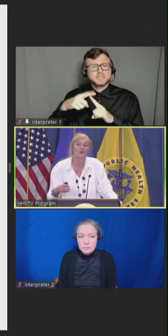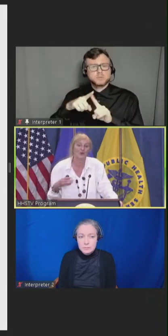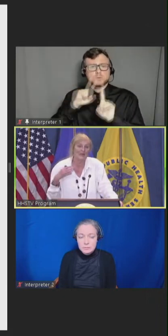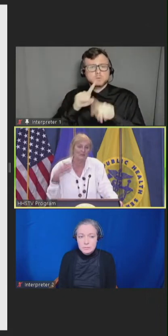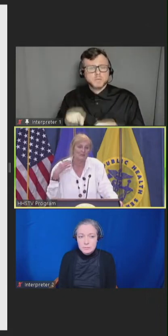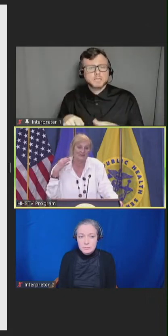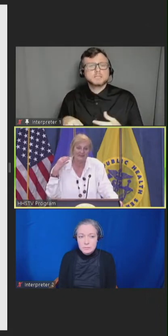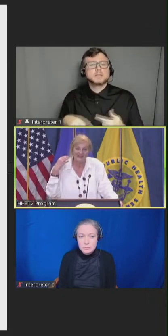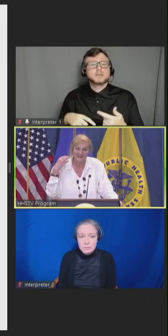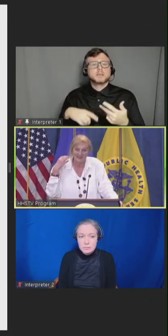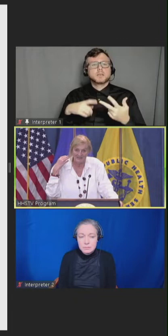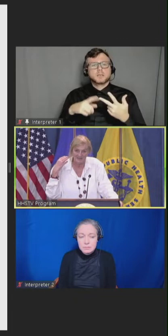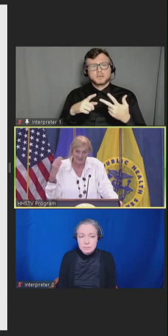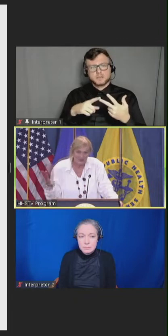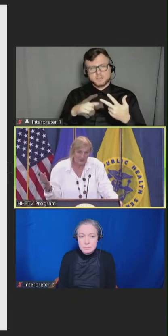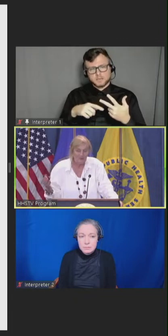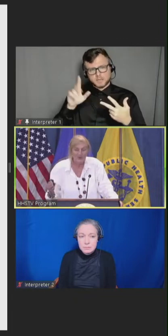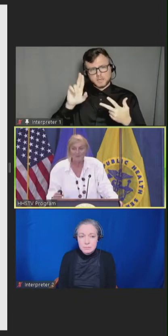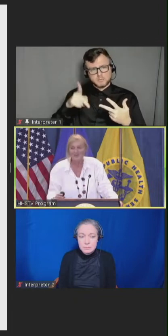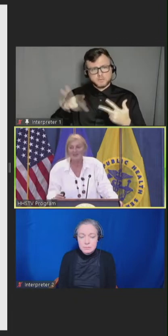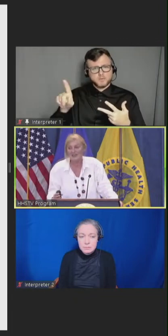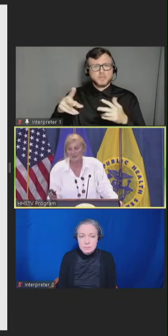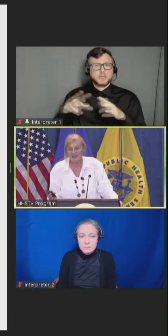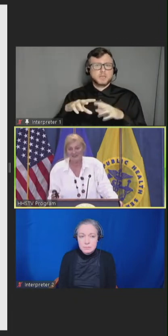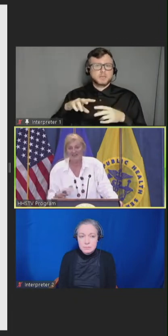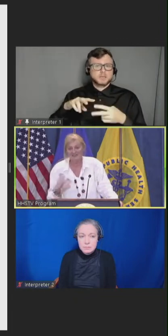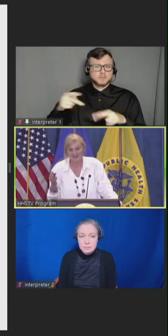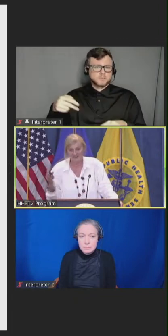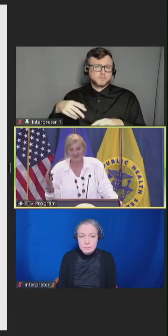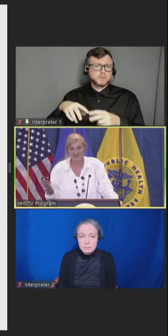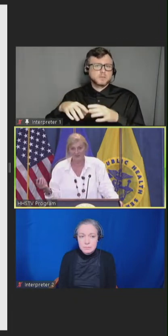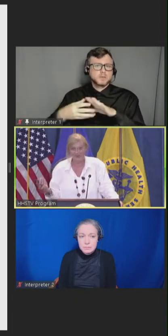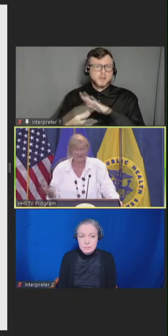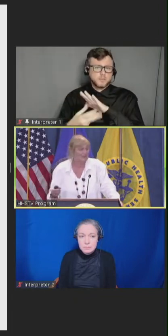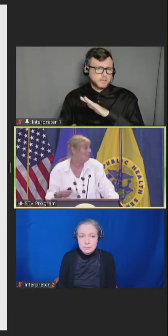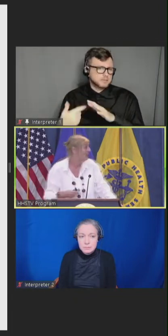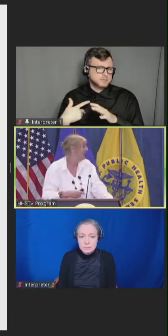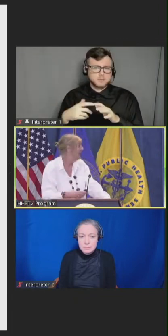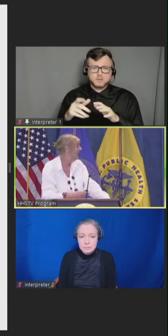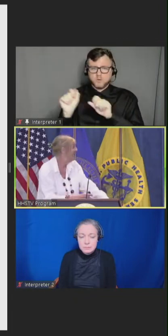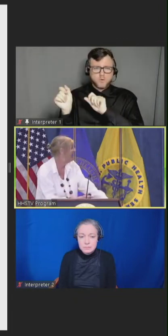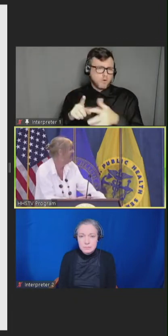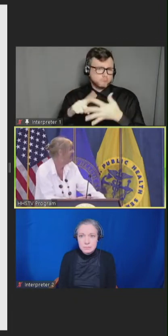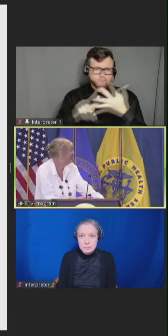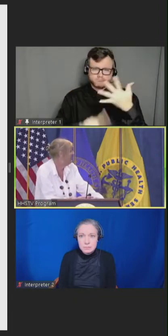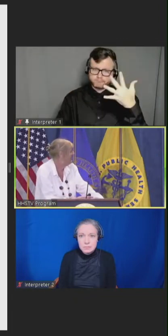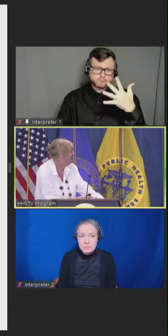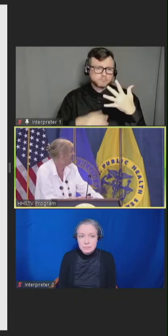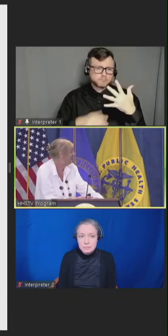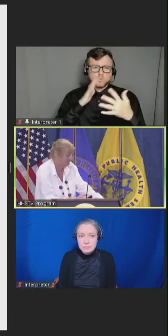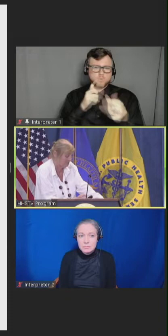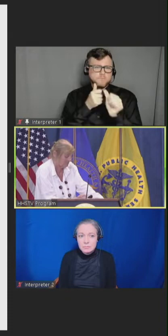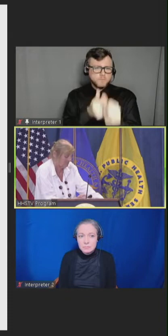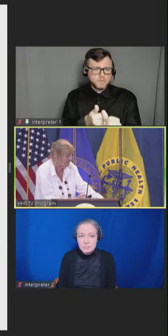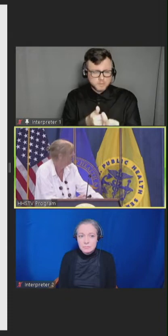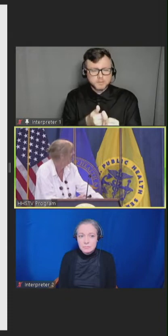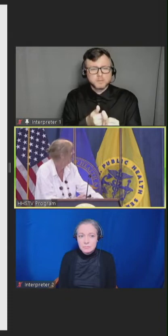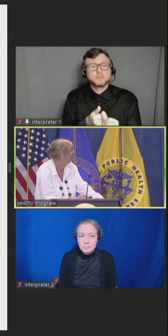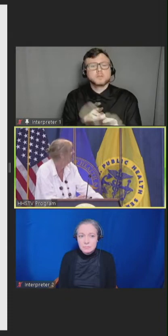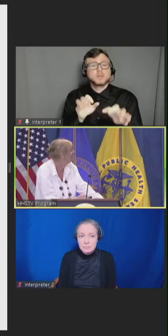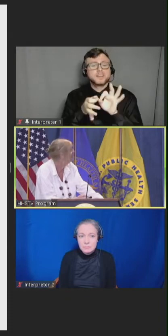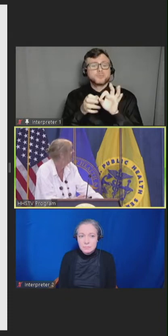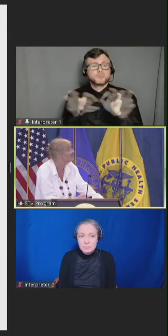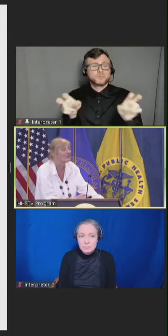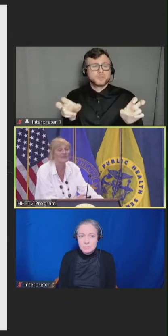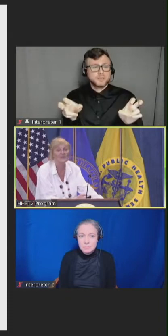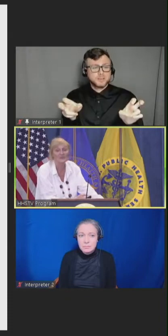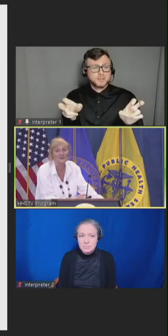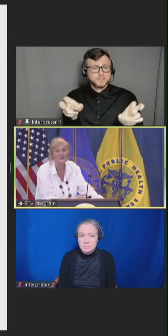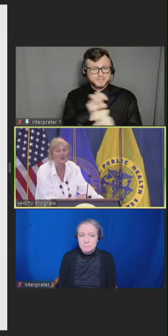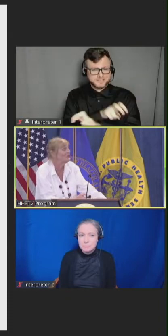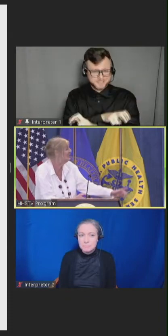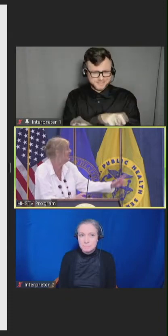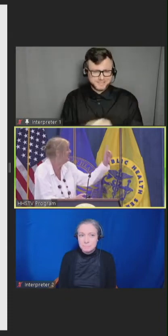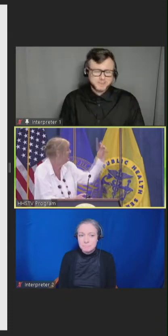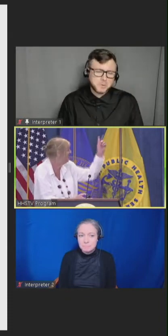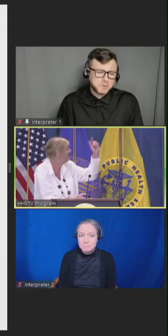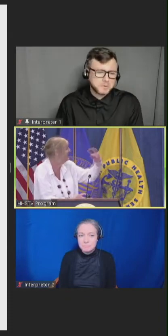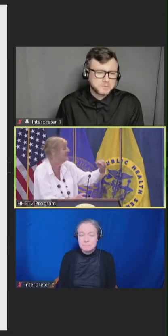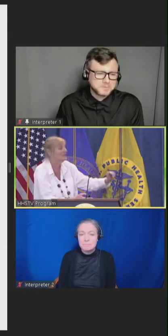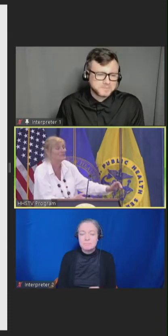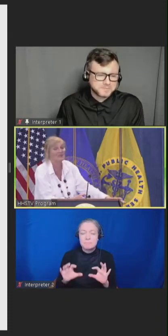HB [unintelligible] antigens, and all of this. And this work was mainly conducted by these